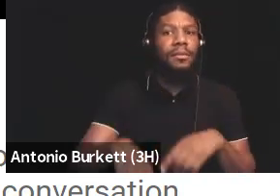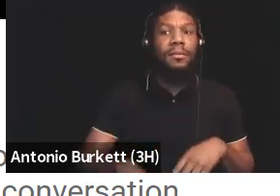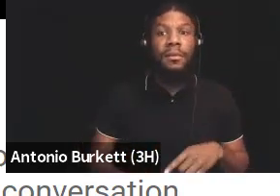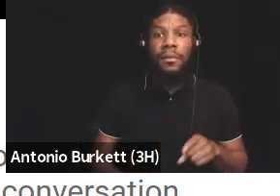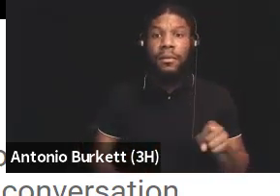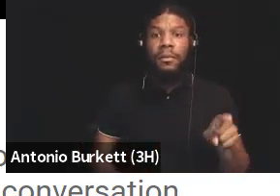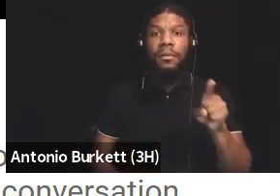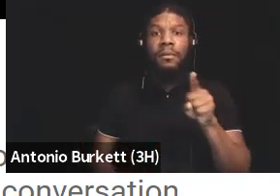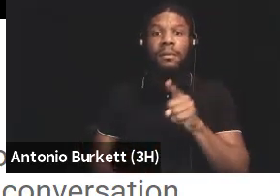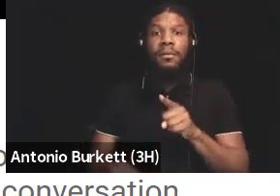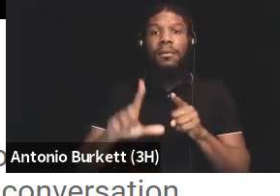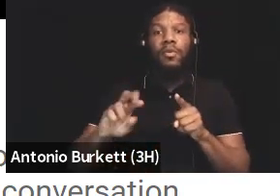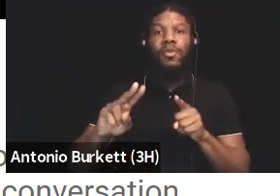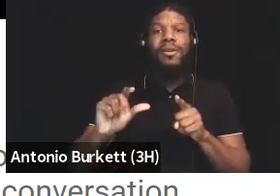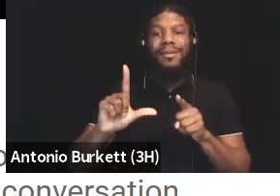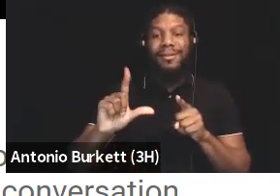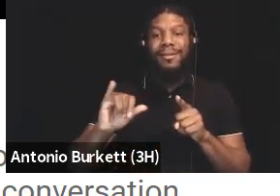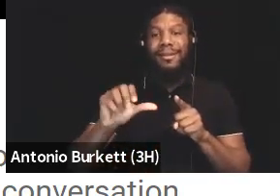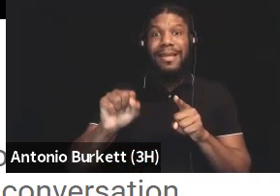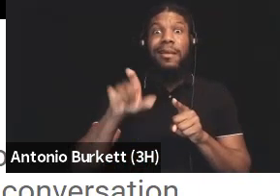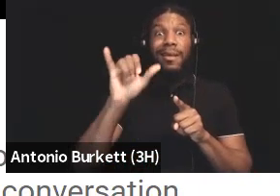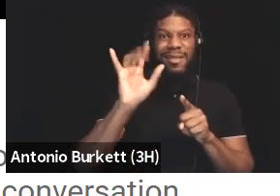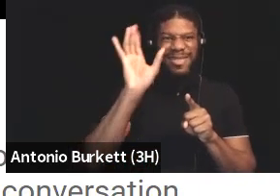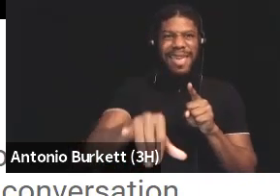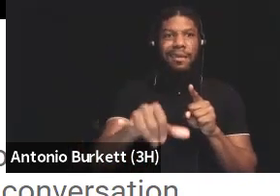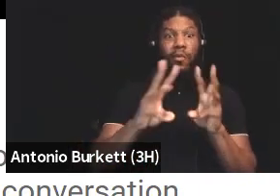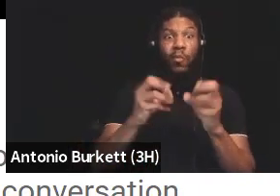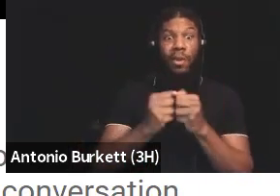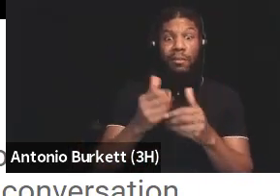to present this workshop next month on responding to student writing--